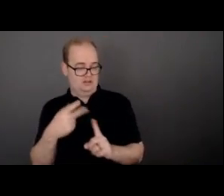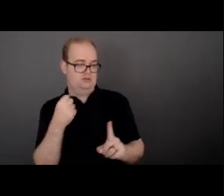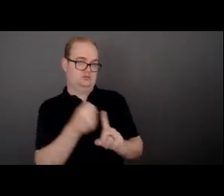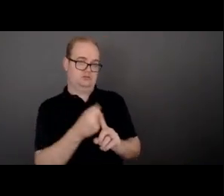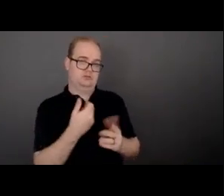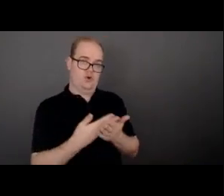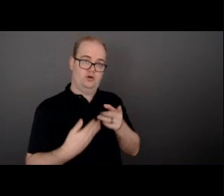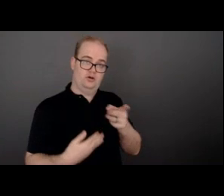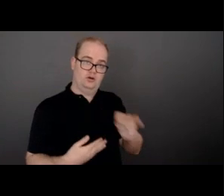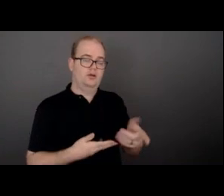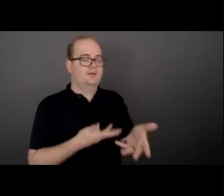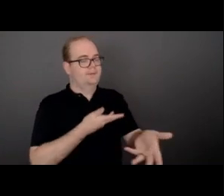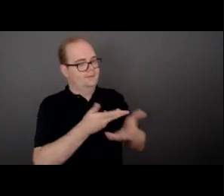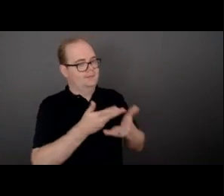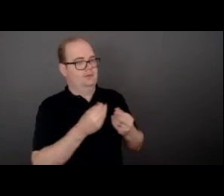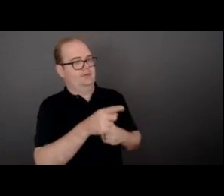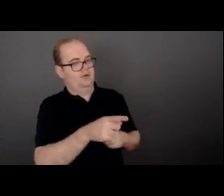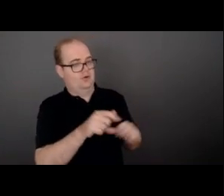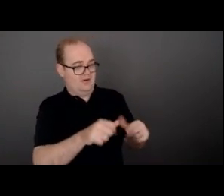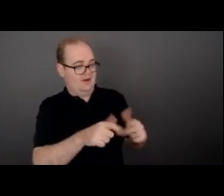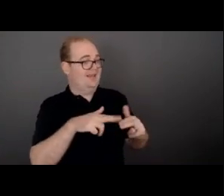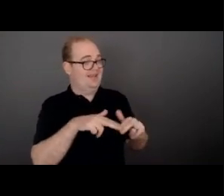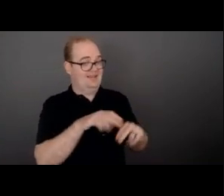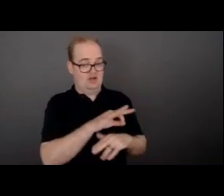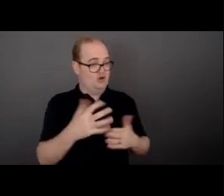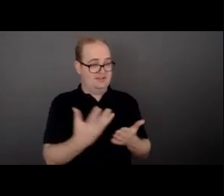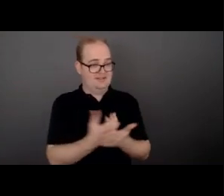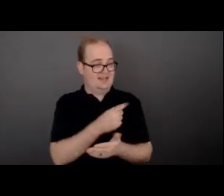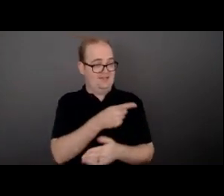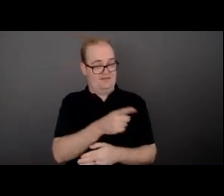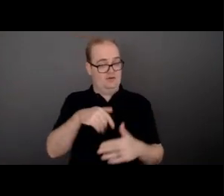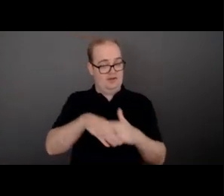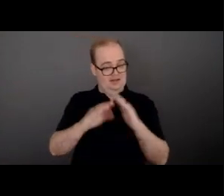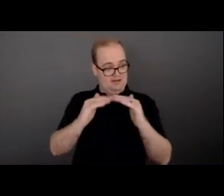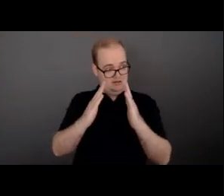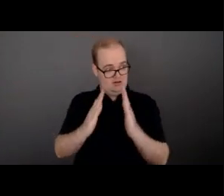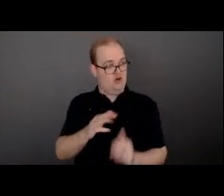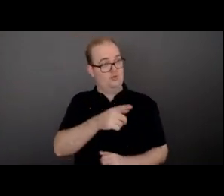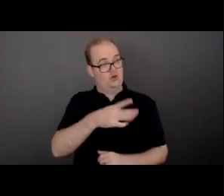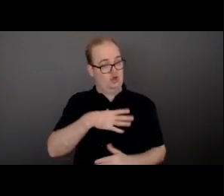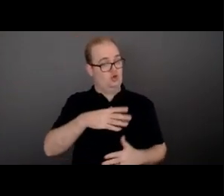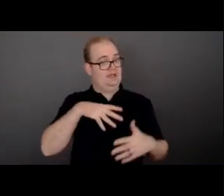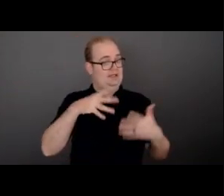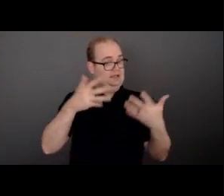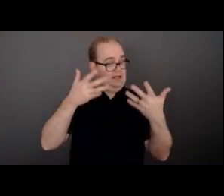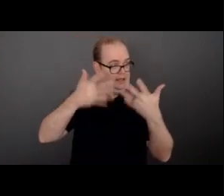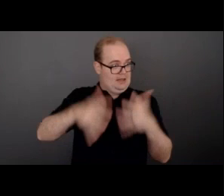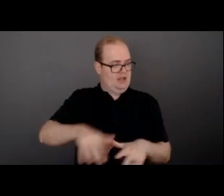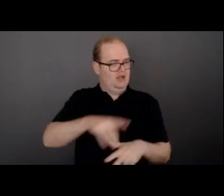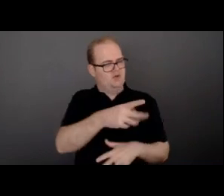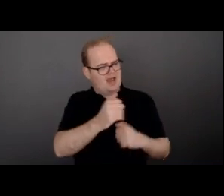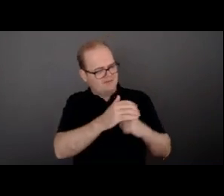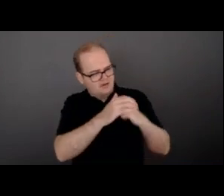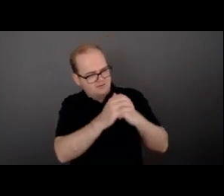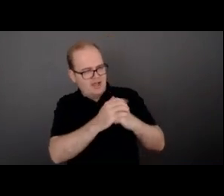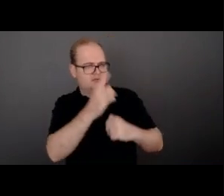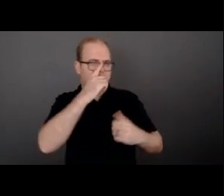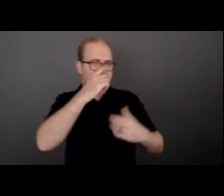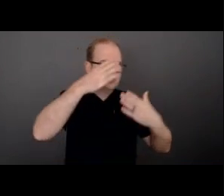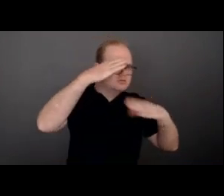leave the home because it's not safe for you to be in the home, do you have any friends you can stay with, any family members?